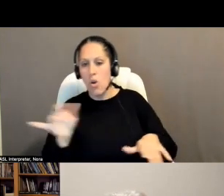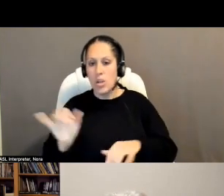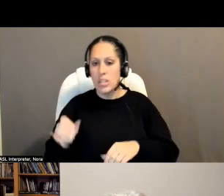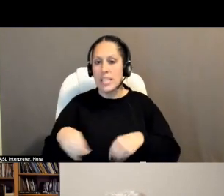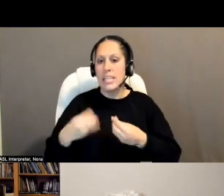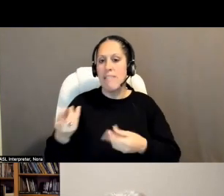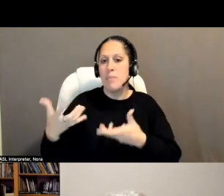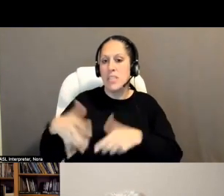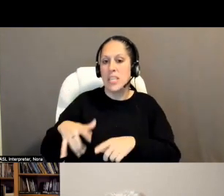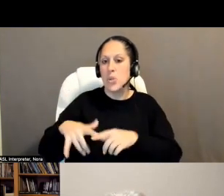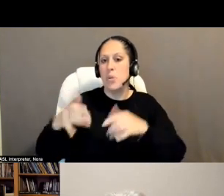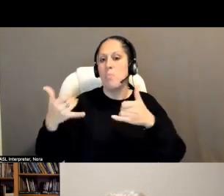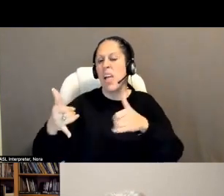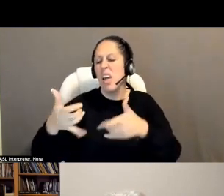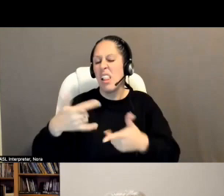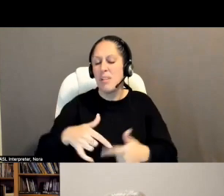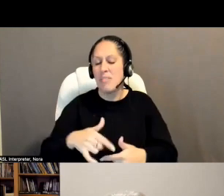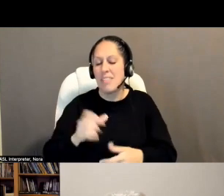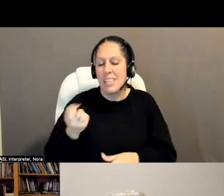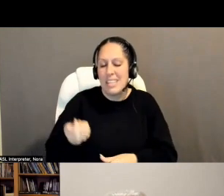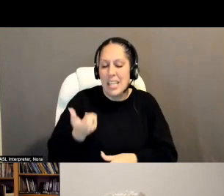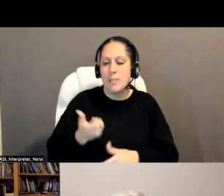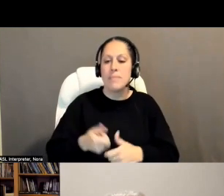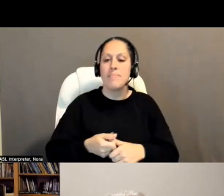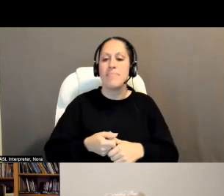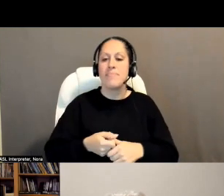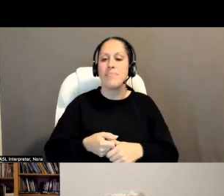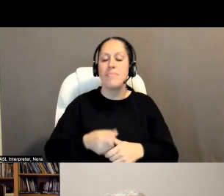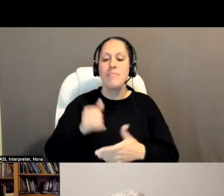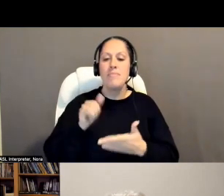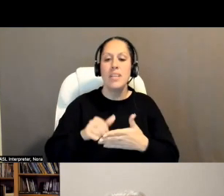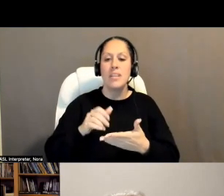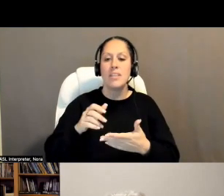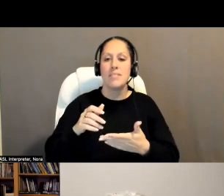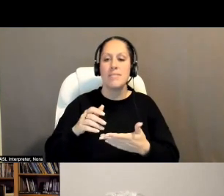a chance to play around a little bit. Um, so, that's probably my favorite show I've